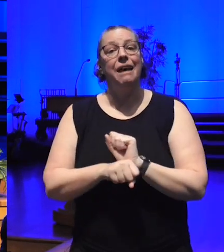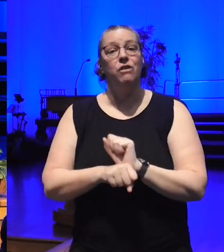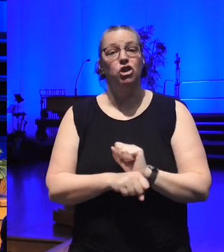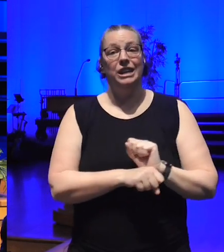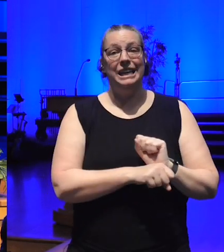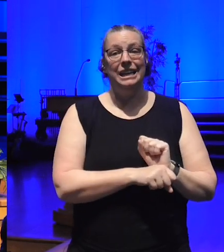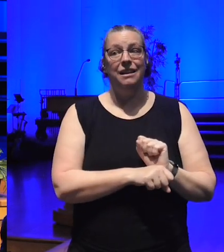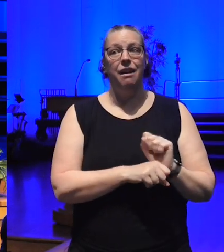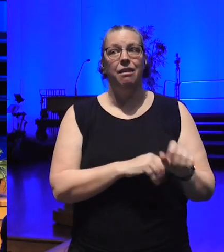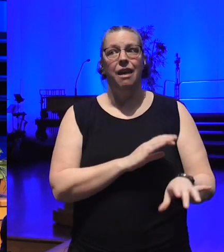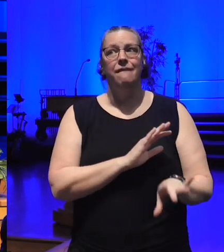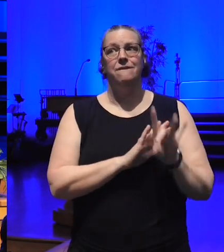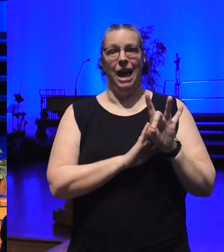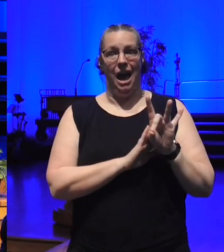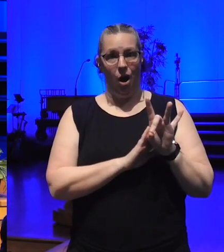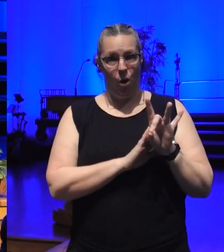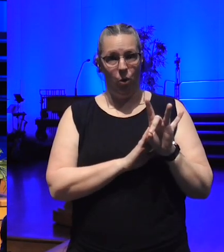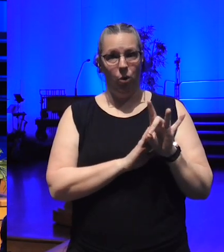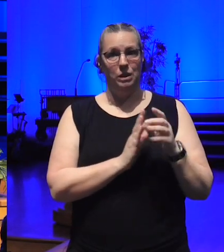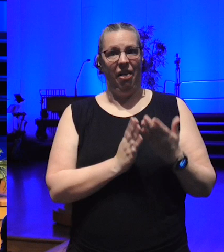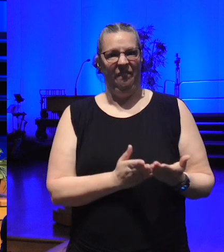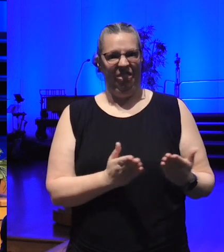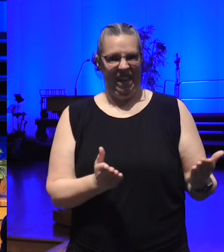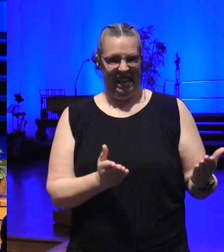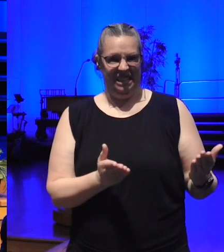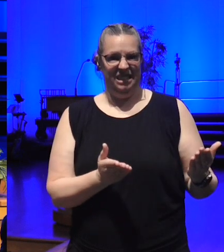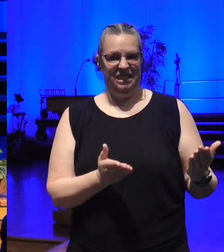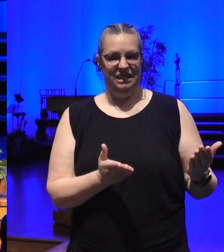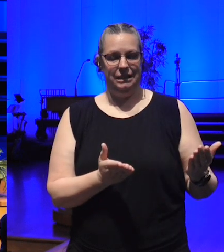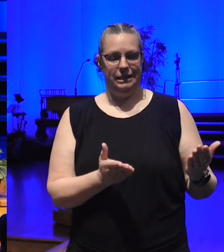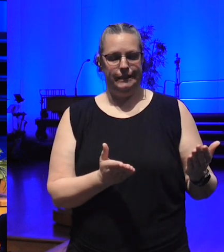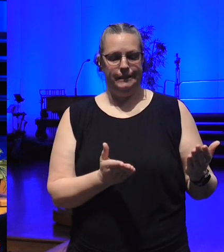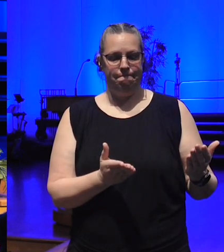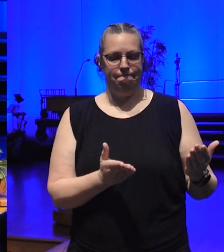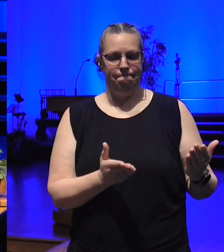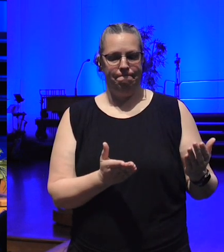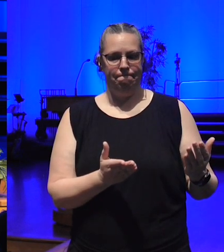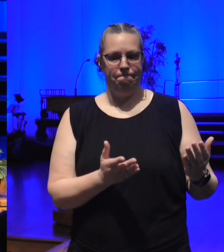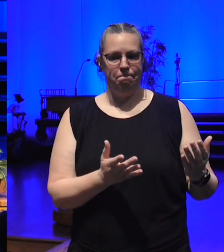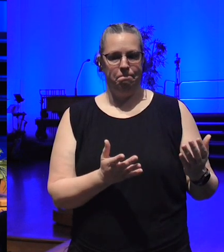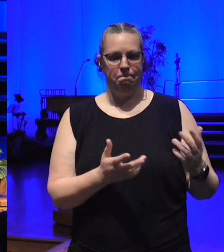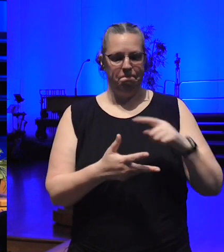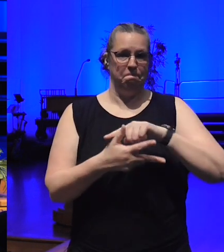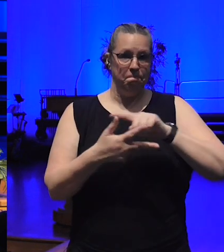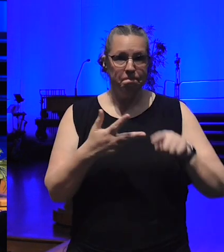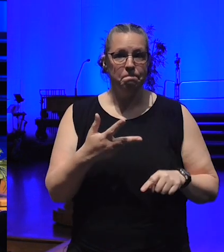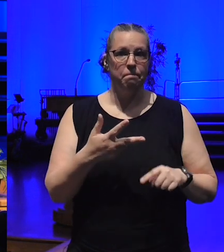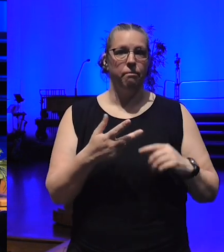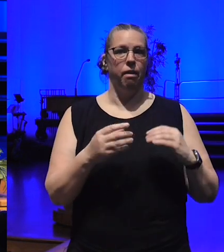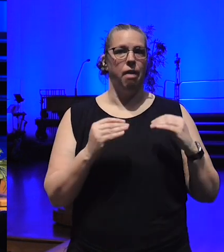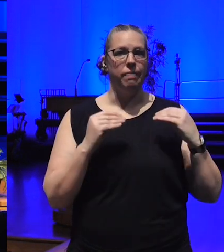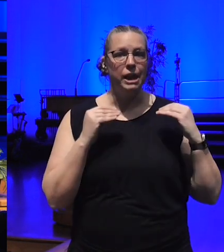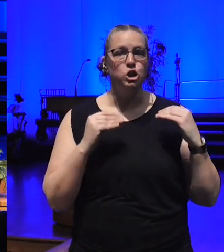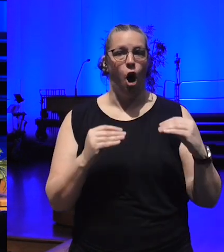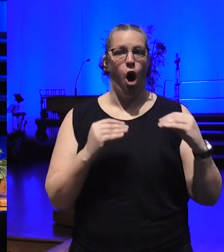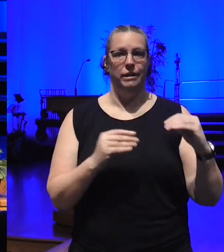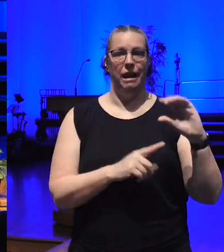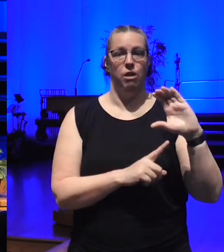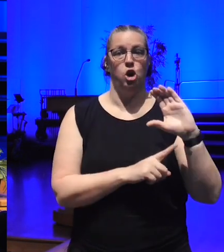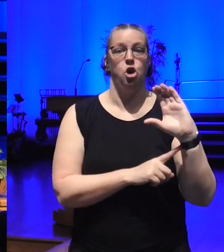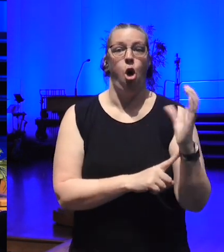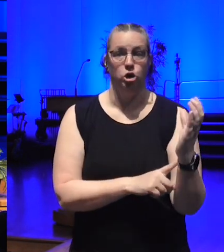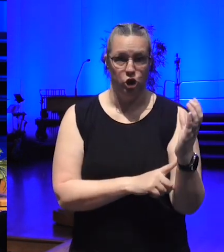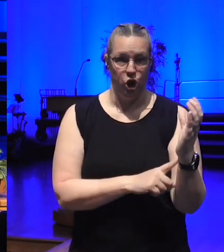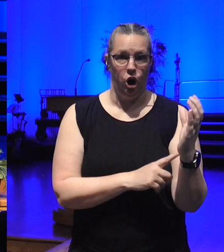they found that these things that they had been taught in their initial cultures and was passed